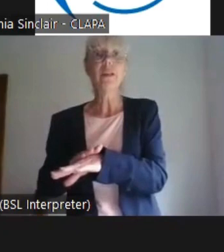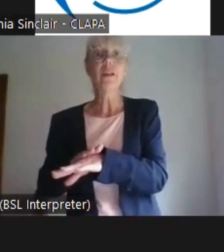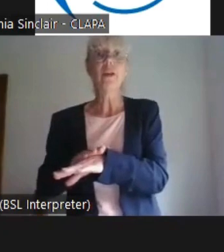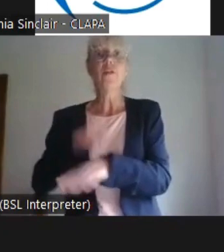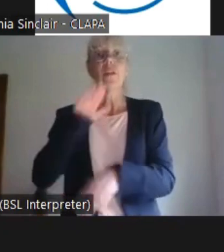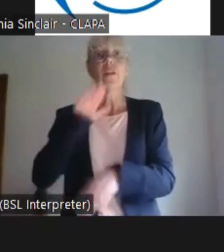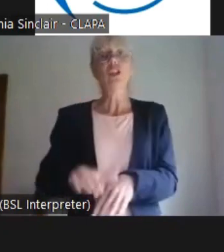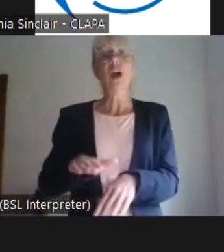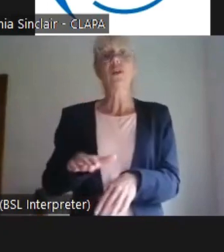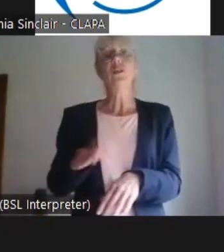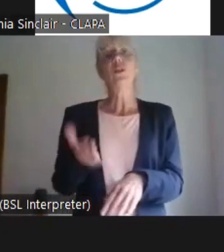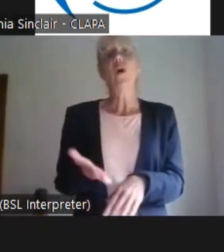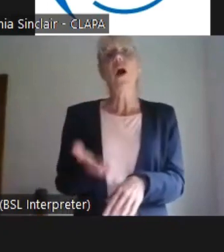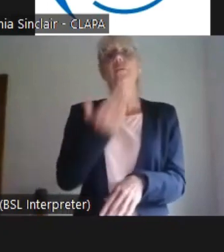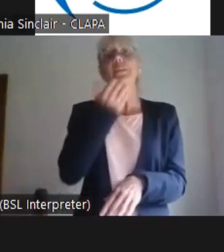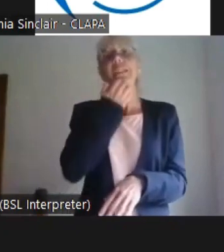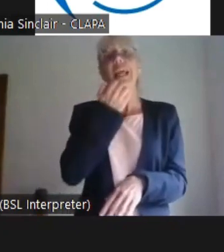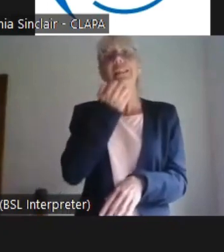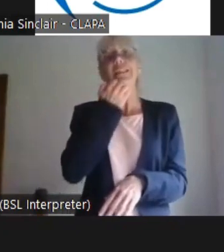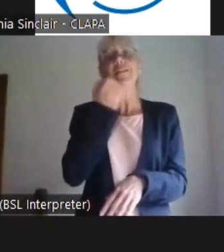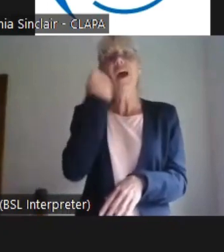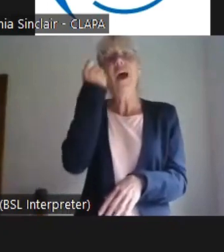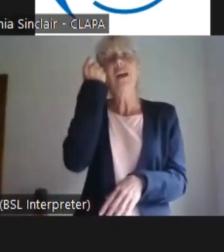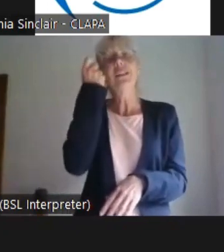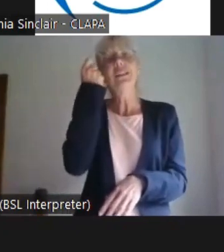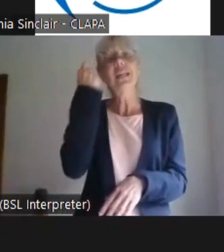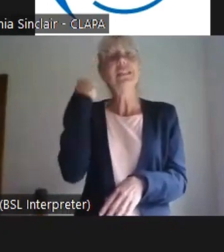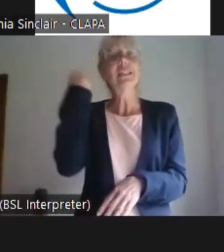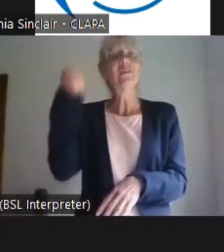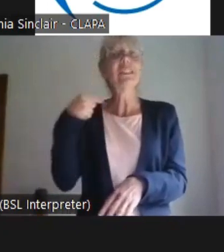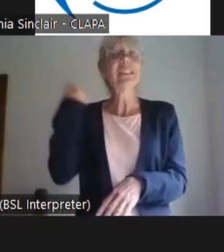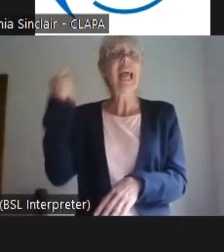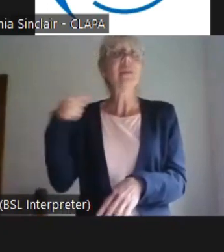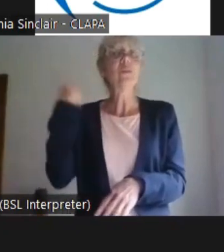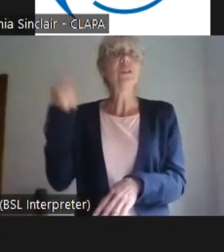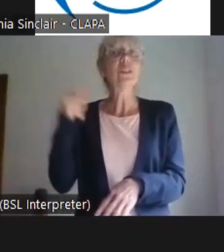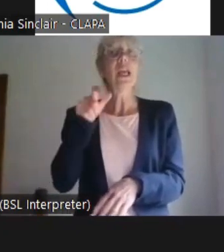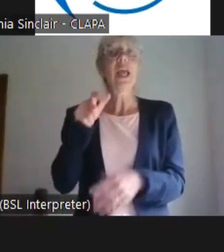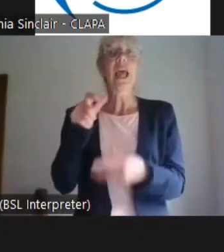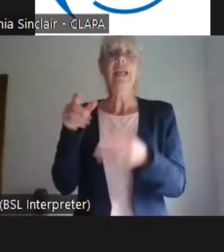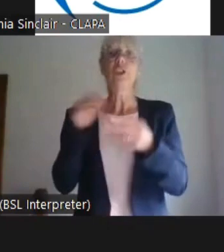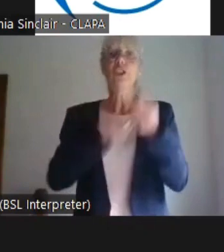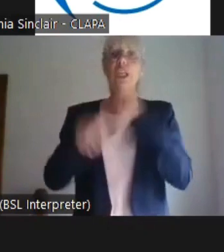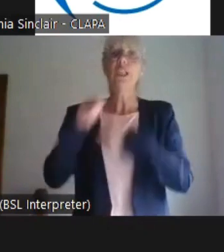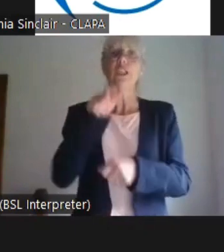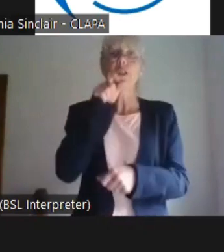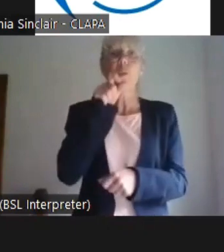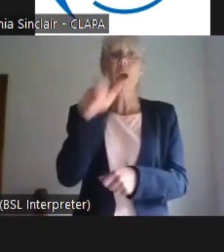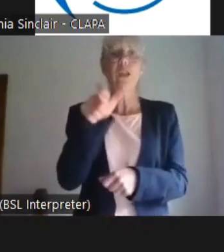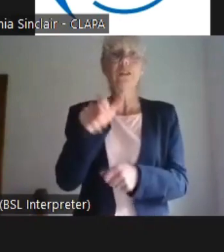Sounds in words and therefore make an improvement in their speech but there's no doubt about it that